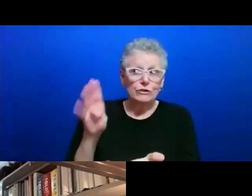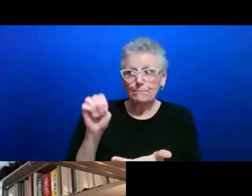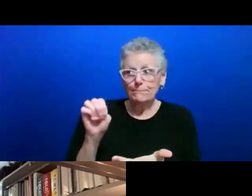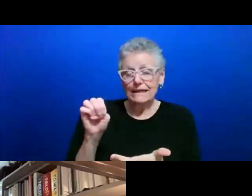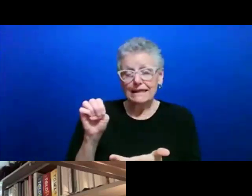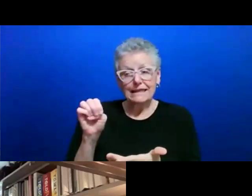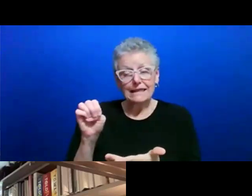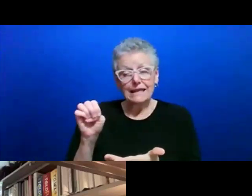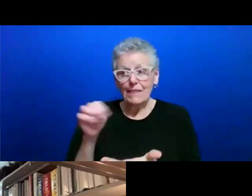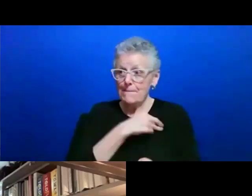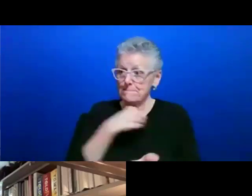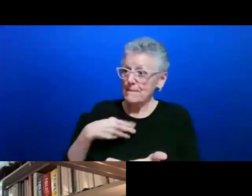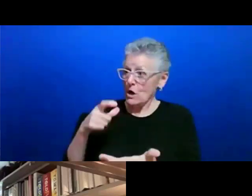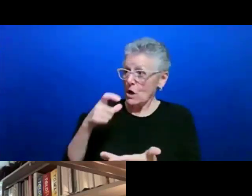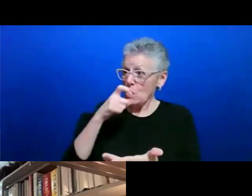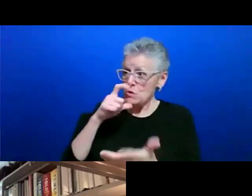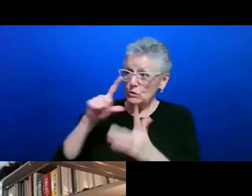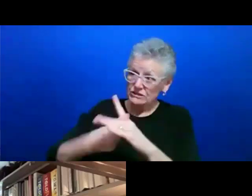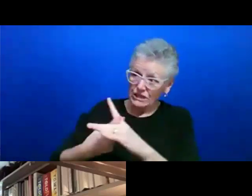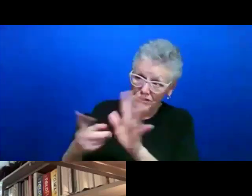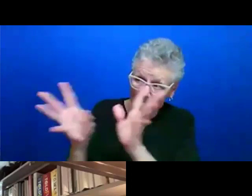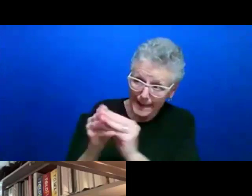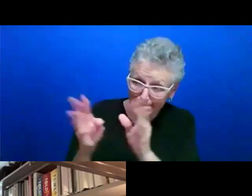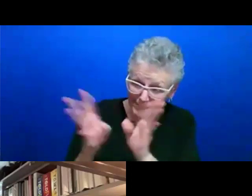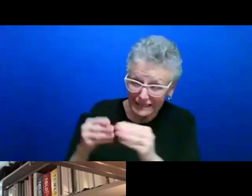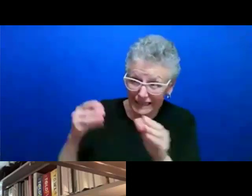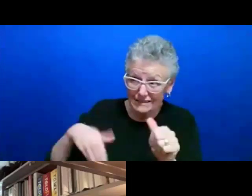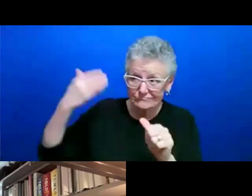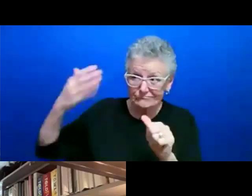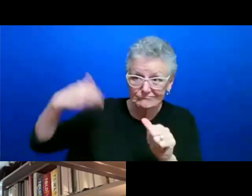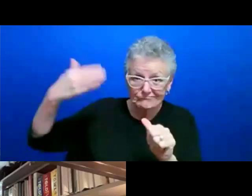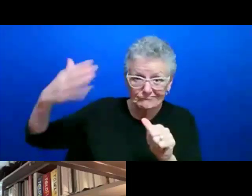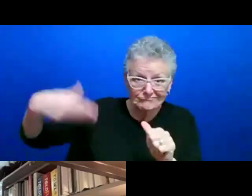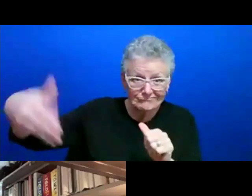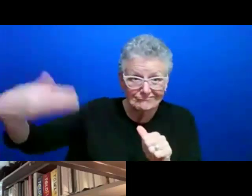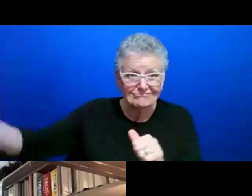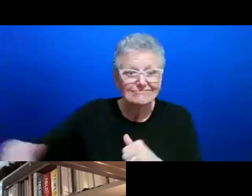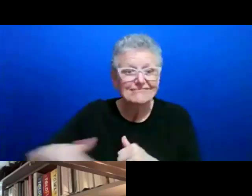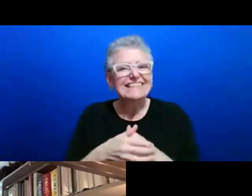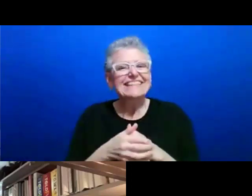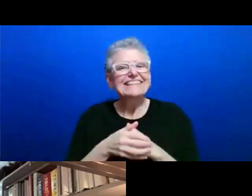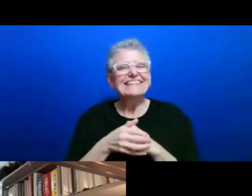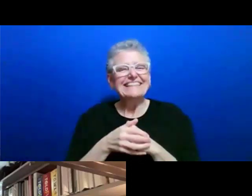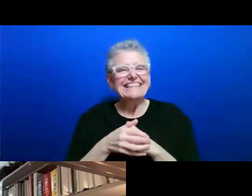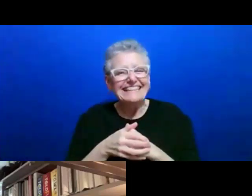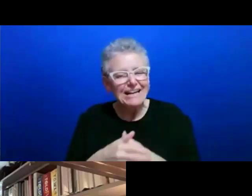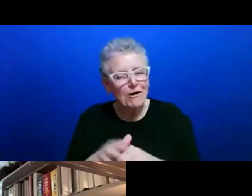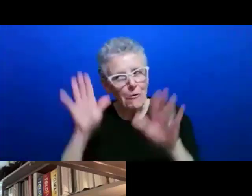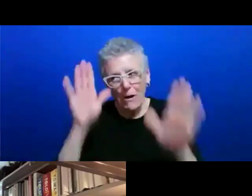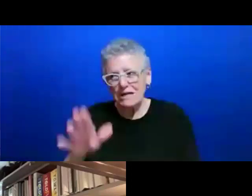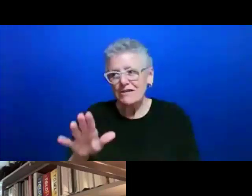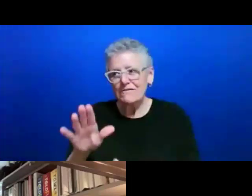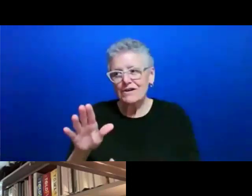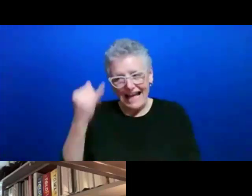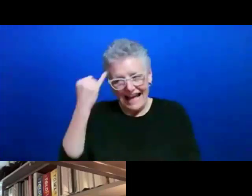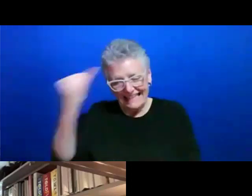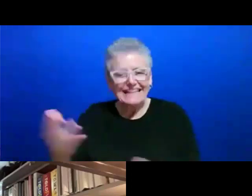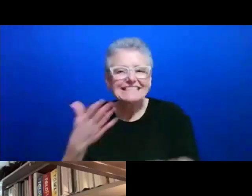who initiates of staffing, a regular ongoing meeting. So tips to take away. Thank you. Yeah.